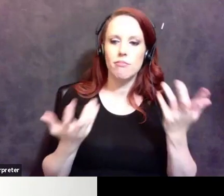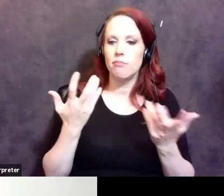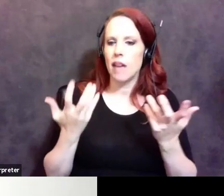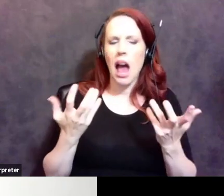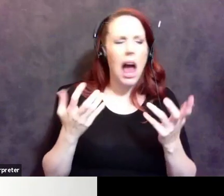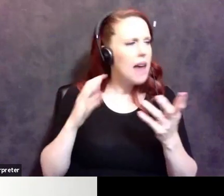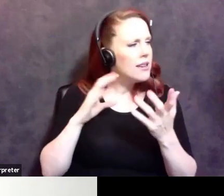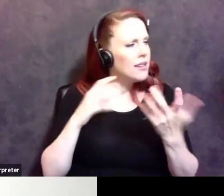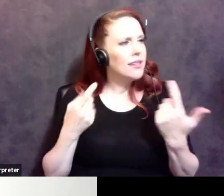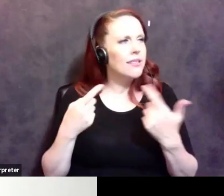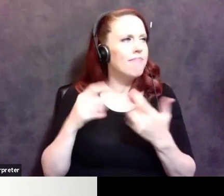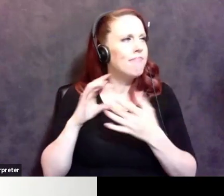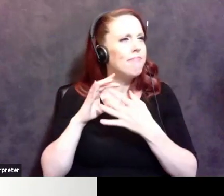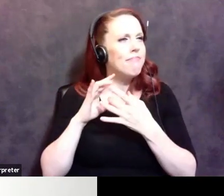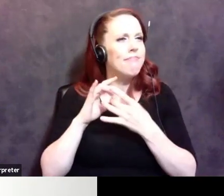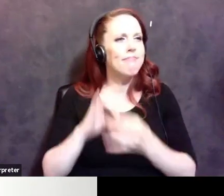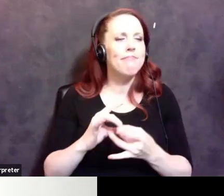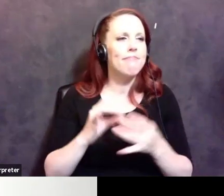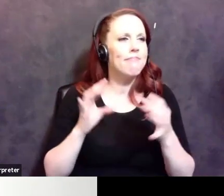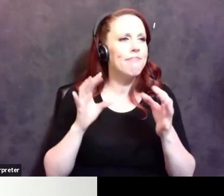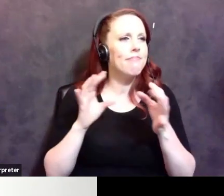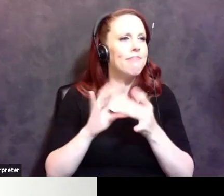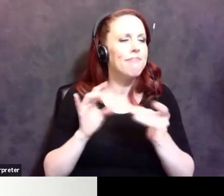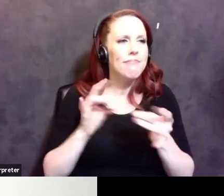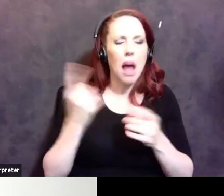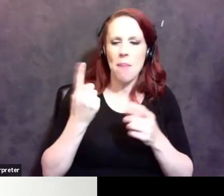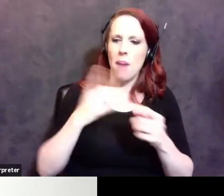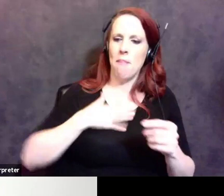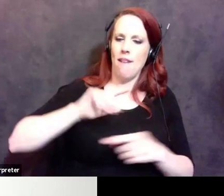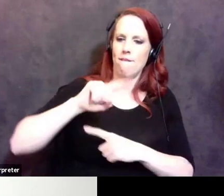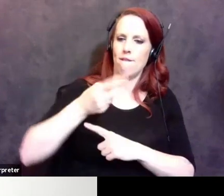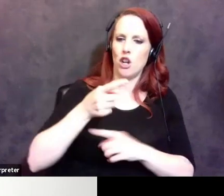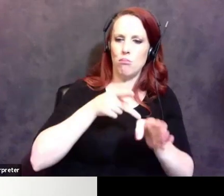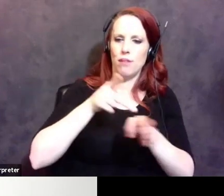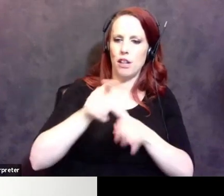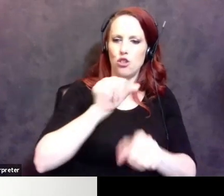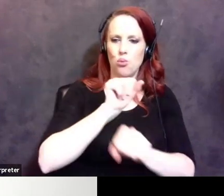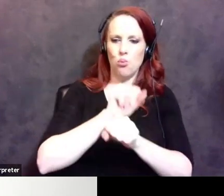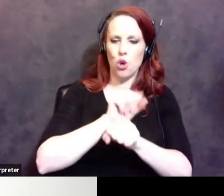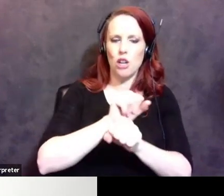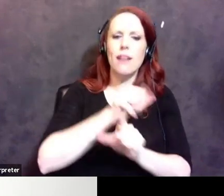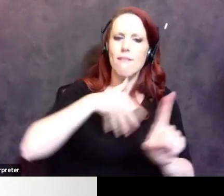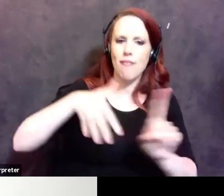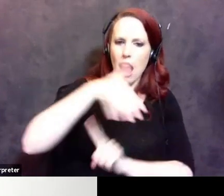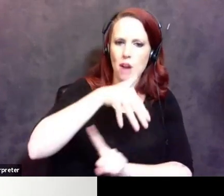around going into my first professional work environment and no one was really judging